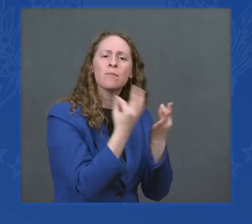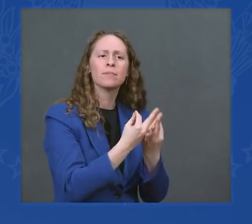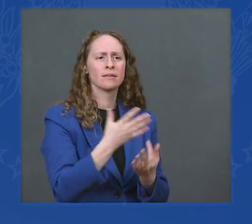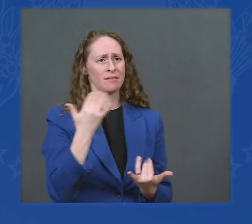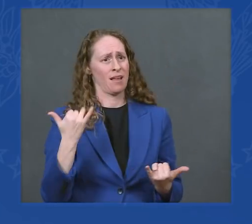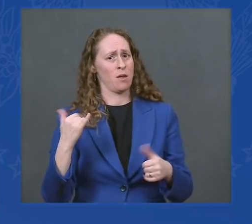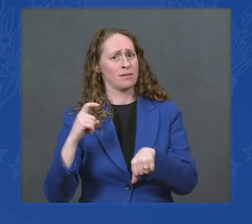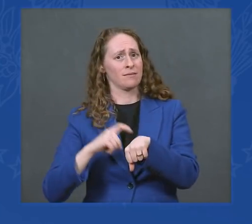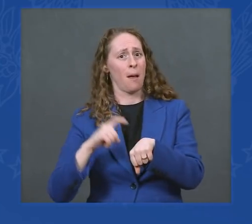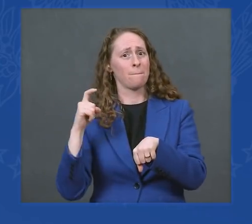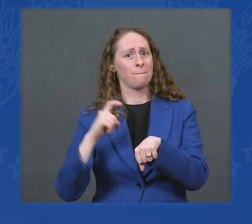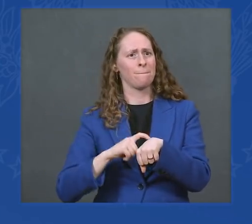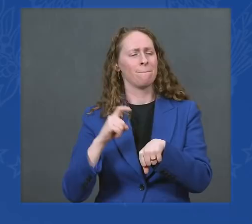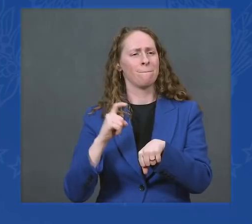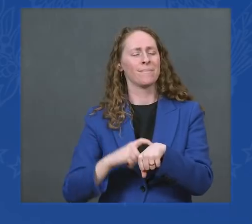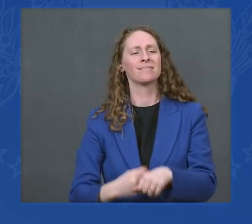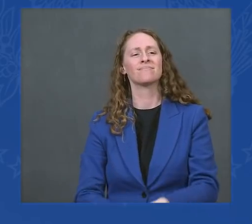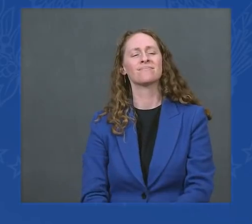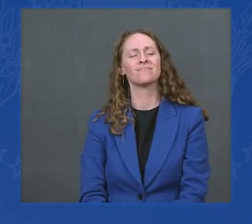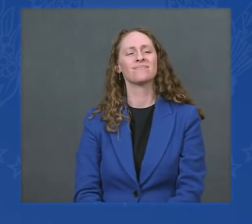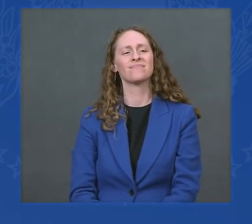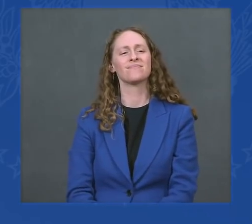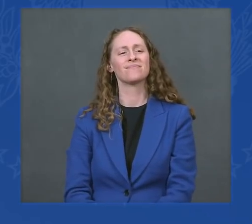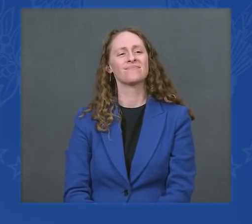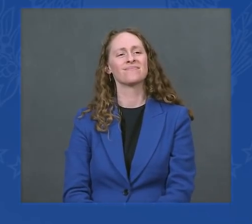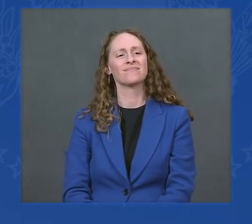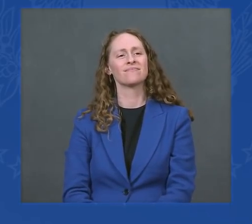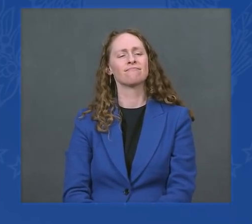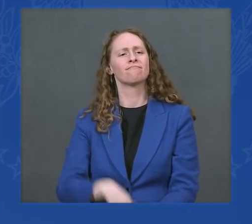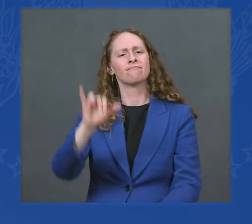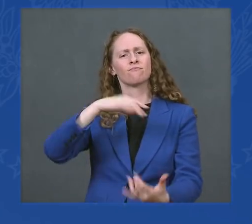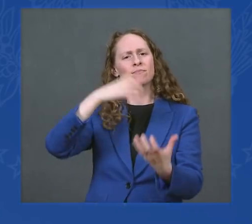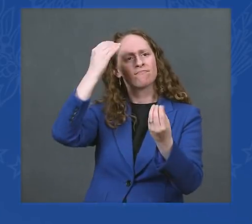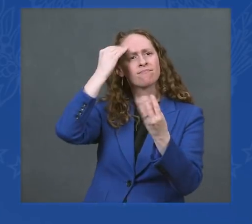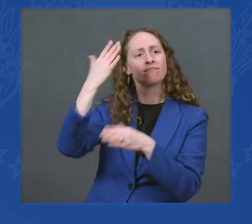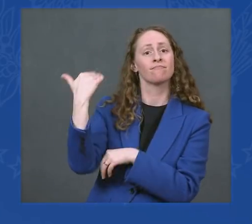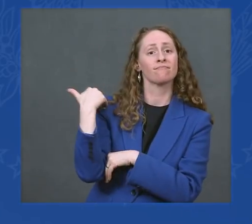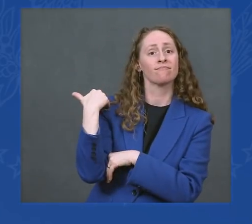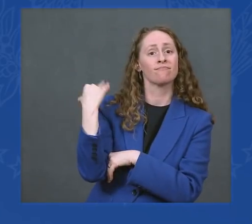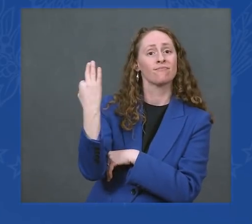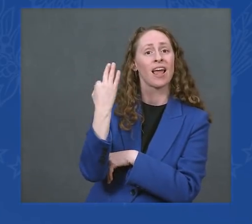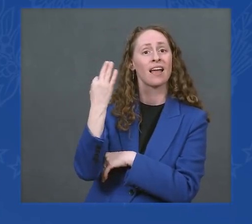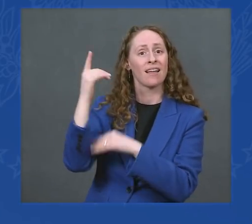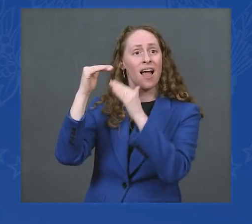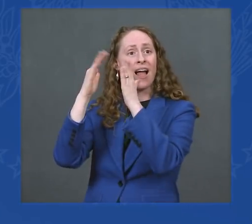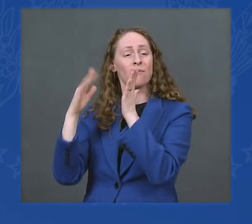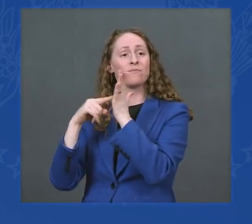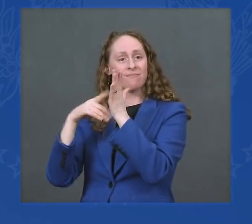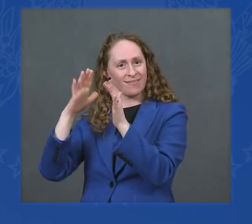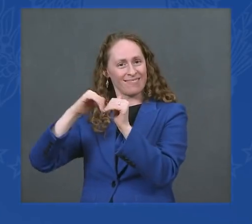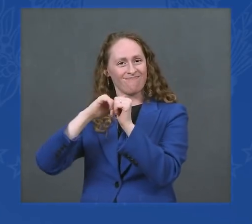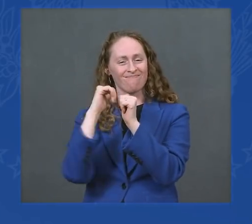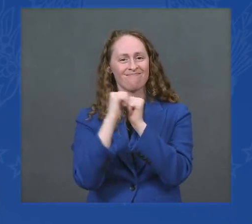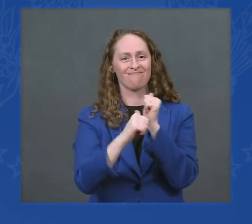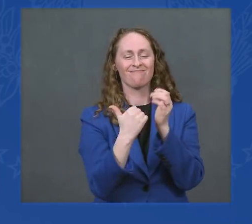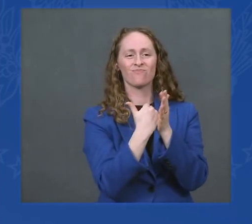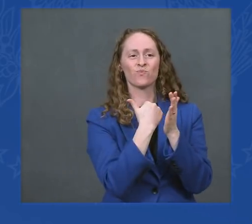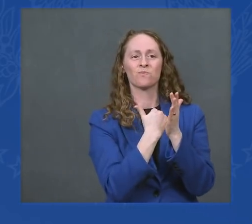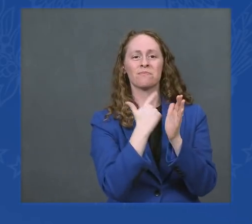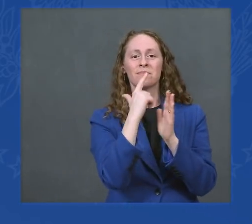on Friday providing over $90 billion for research and development, manufacturing, and all those elements of the supply chain